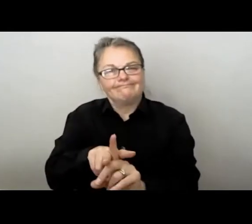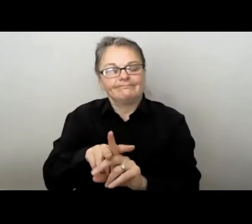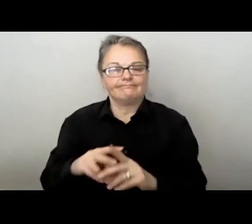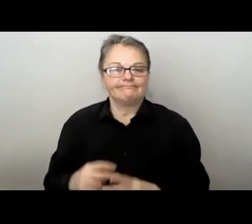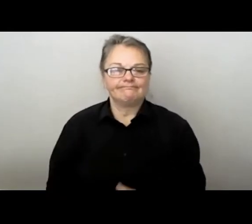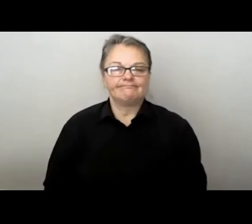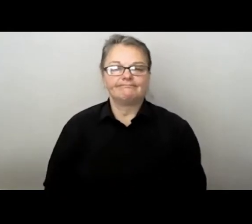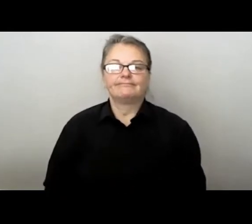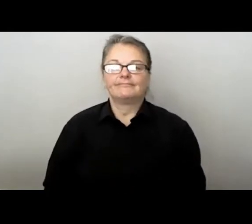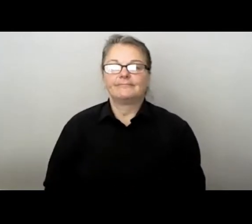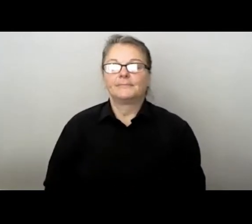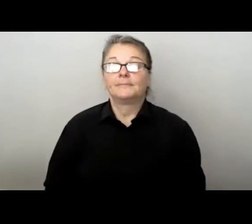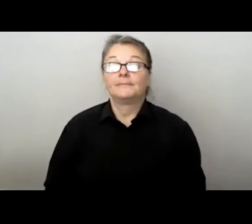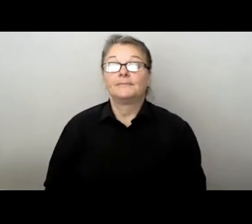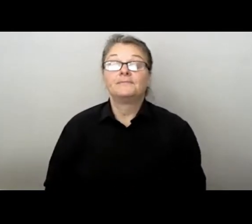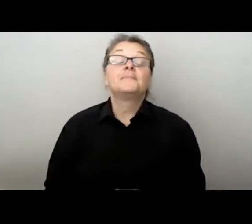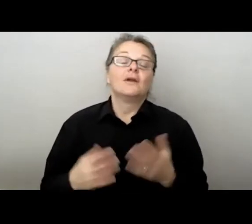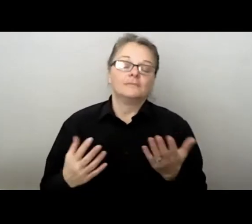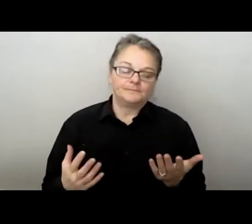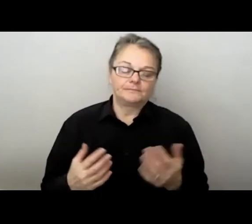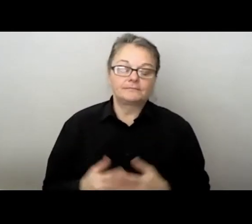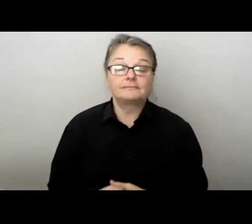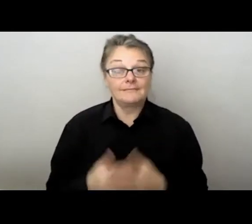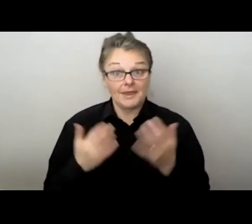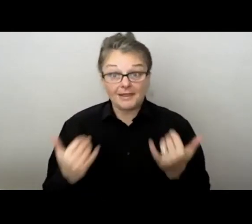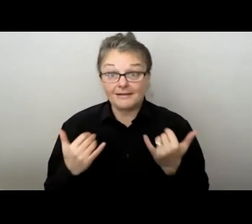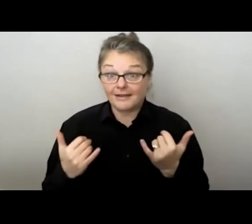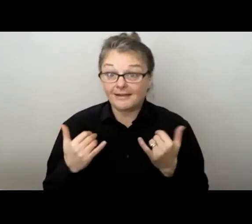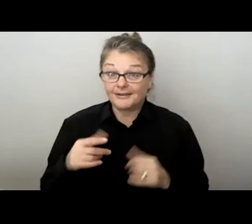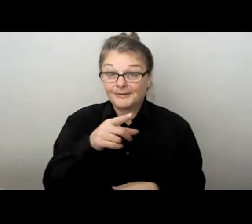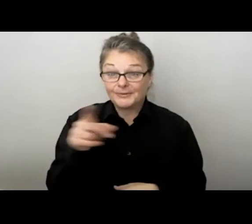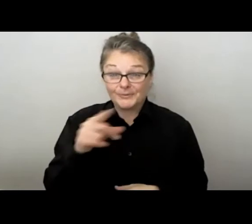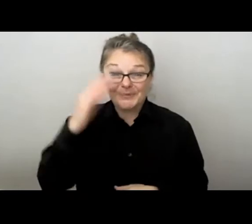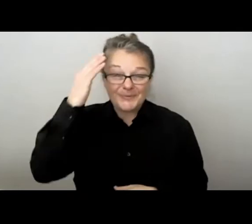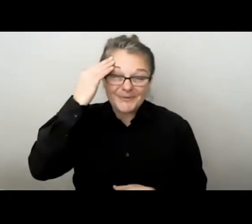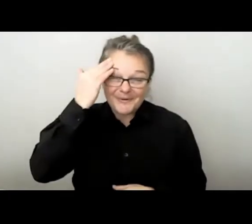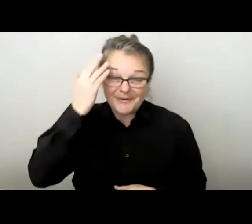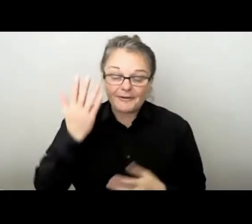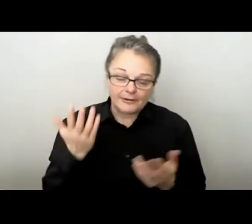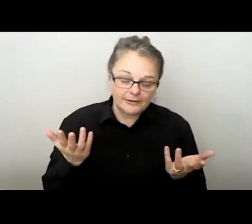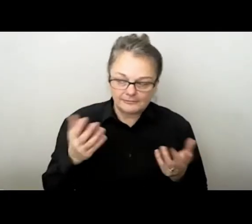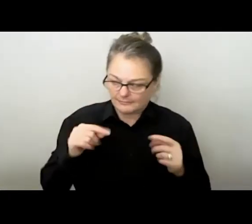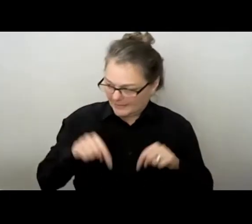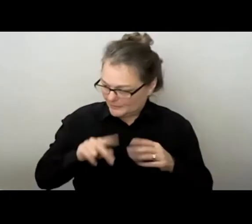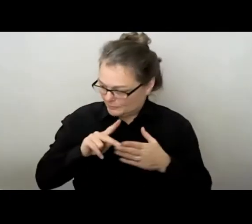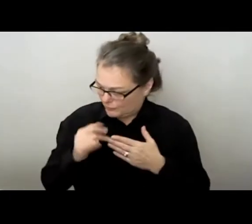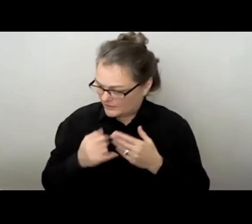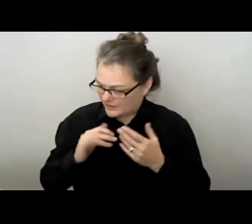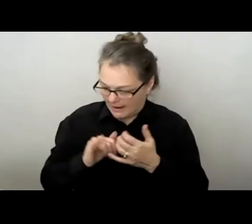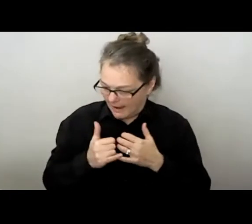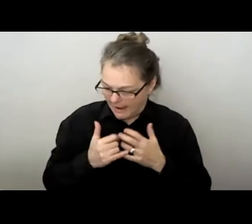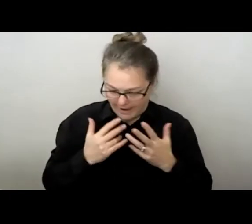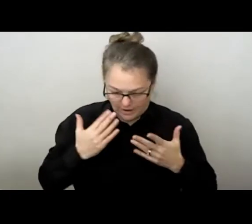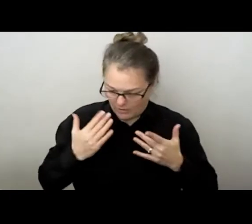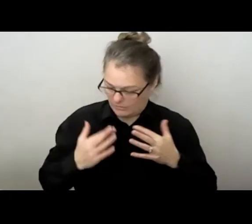NOW THAT YOU KNOW HOW THIS PROJECT AS EVOLVED, I WANT TO TURN IT OVER TO MELANIE